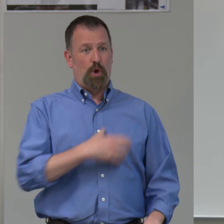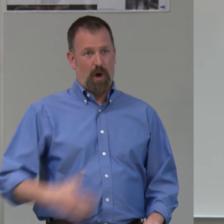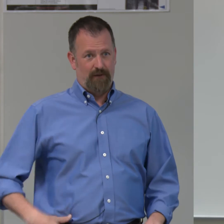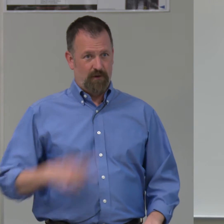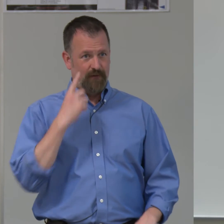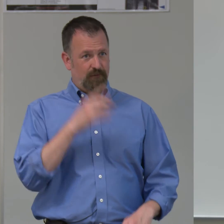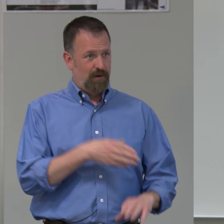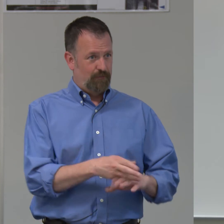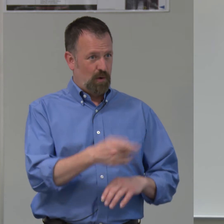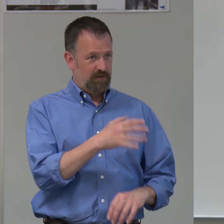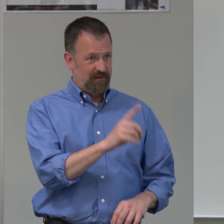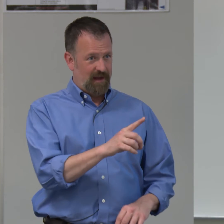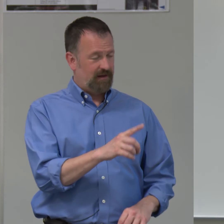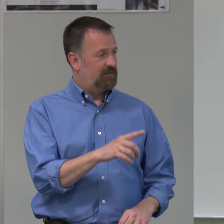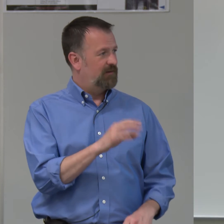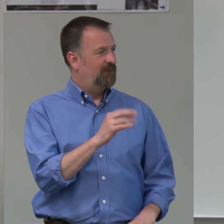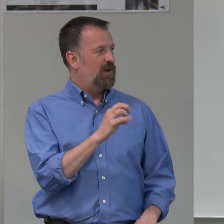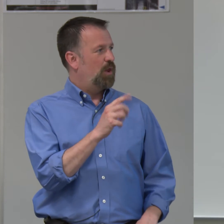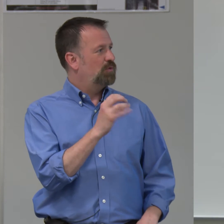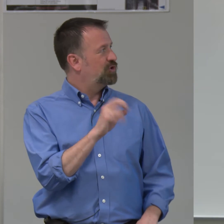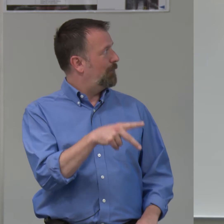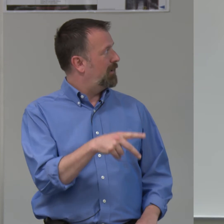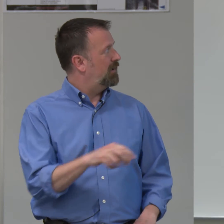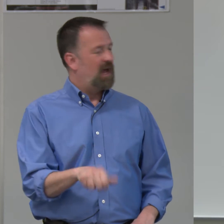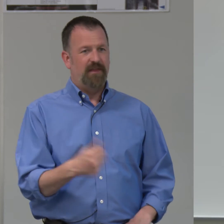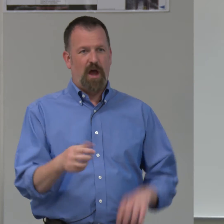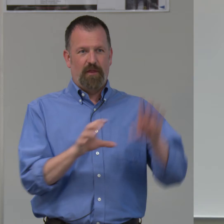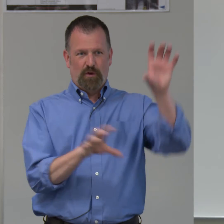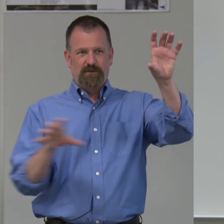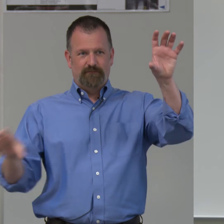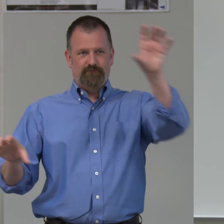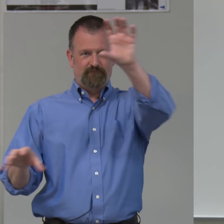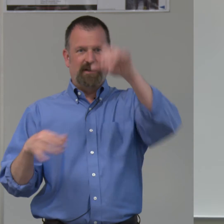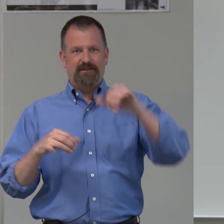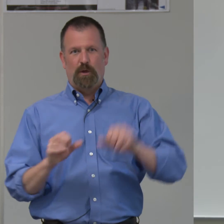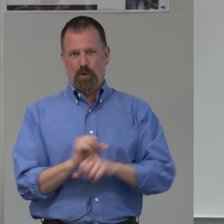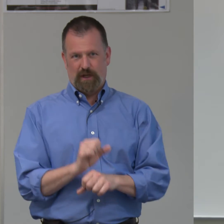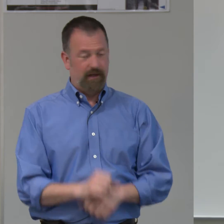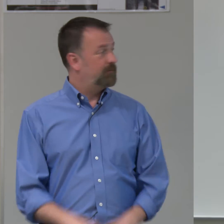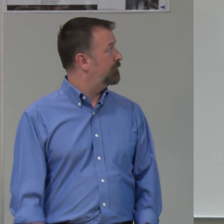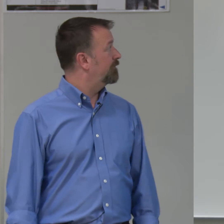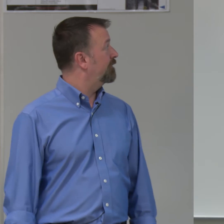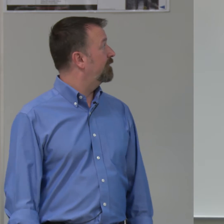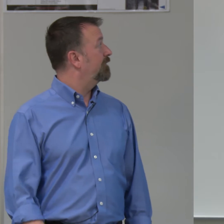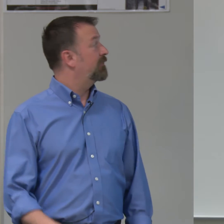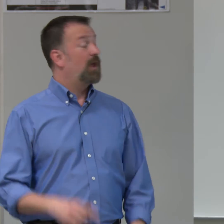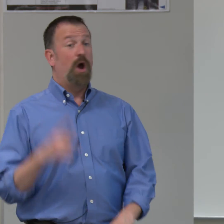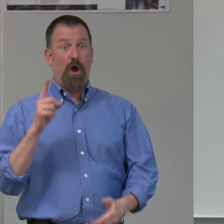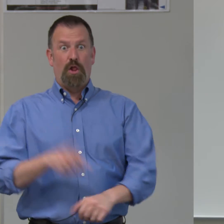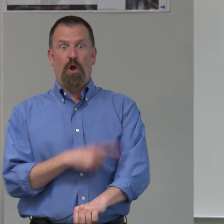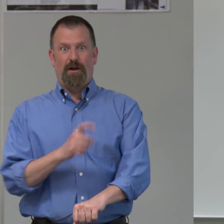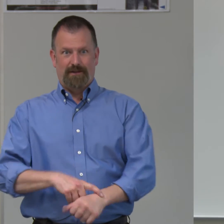for a postdoctoral fellowship, and the other students are still working, and I'd also like to acknowledge a longtime collaborator--